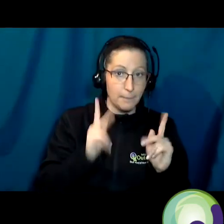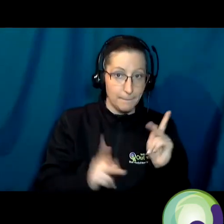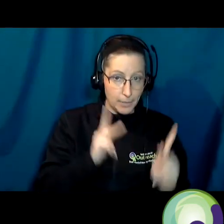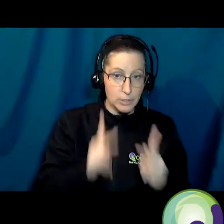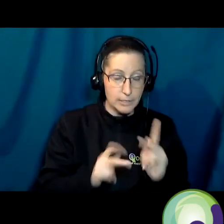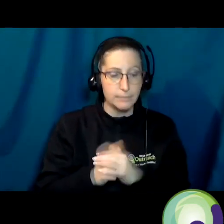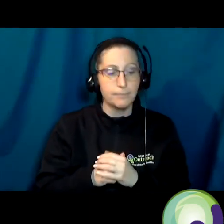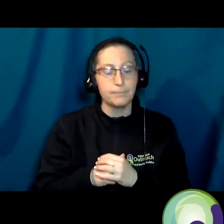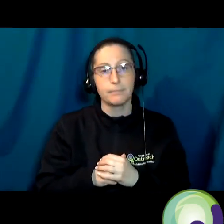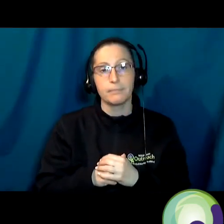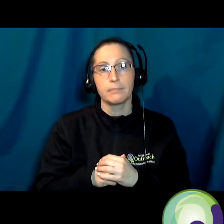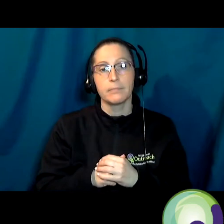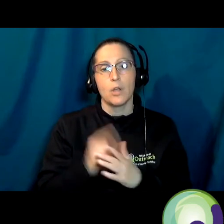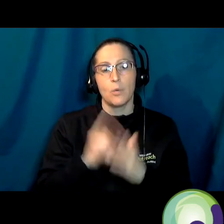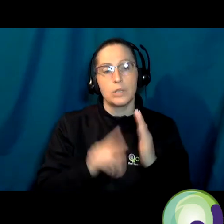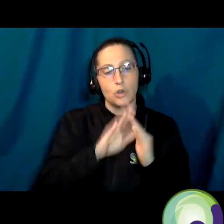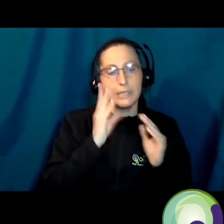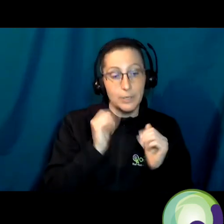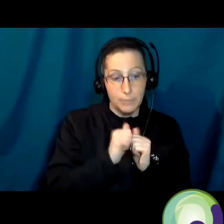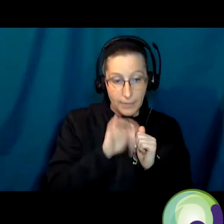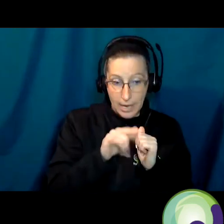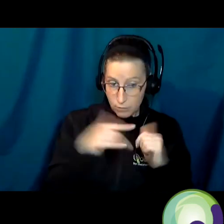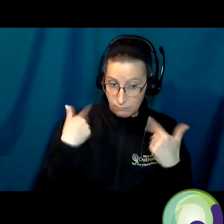hard of hearing. What is your experience with that? Or have you experienced that?